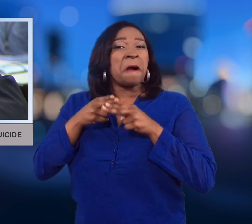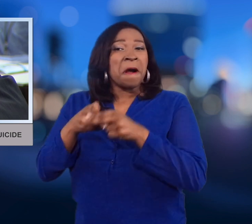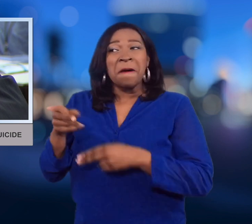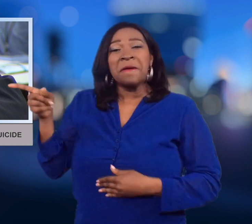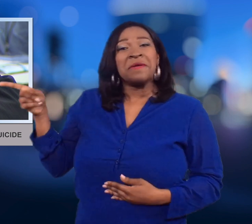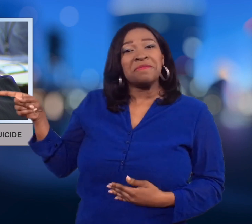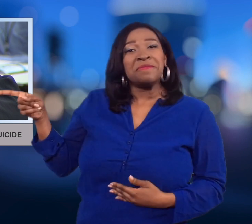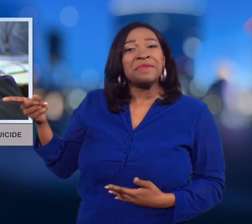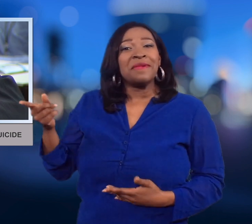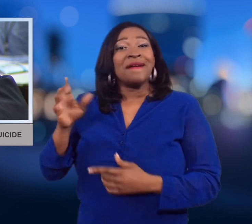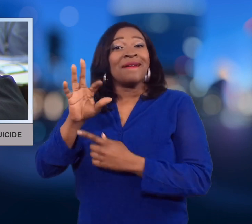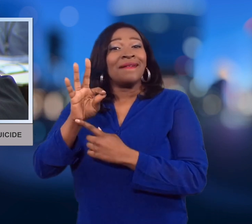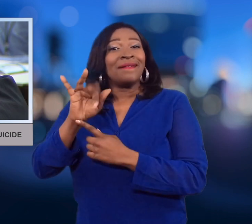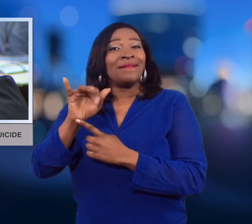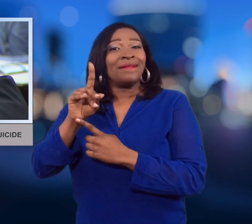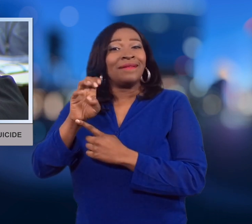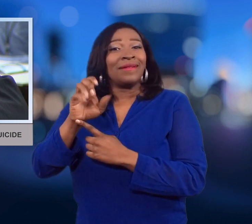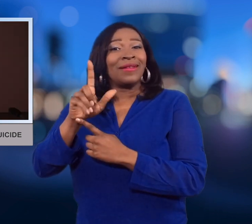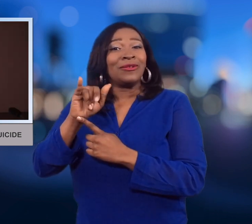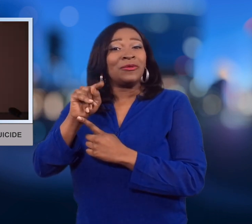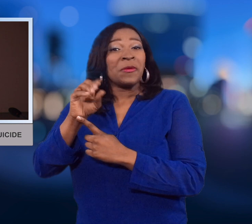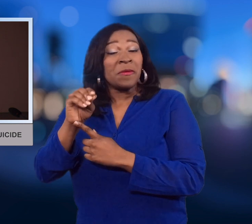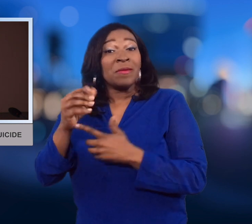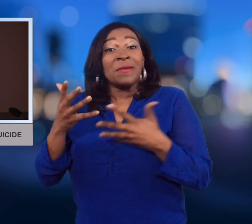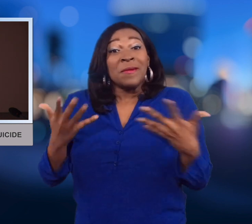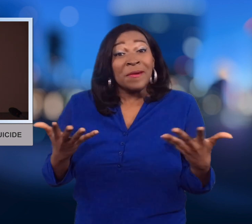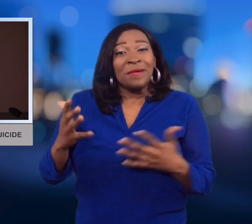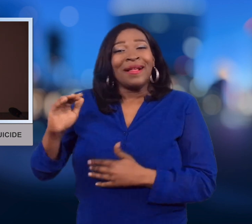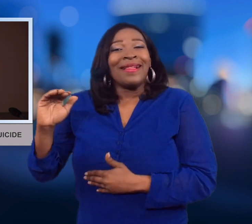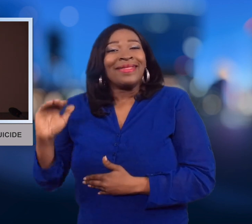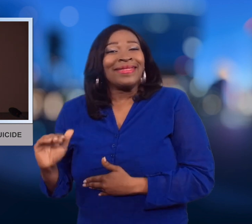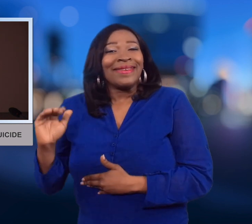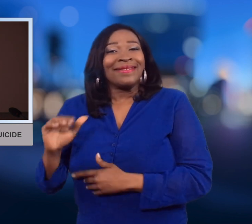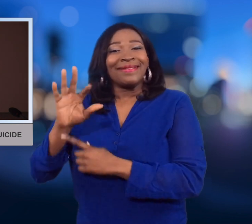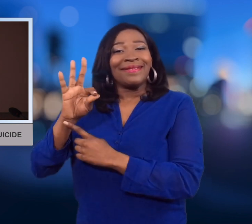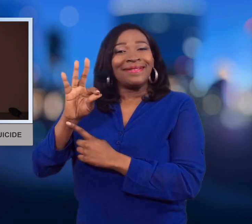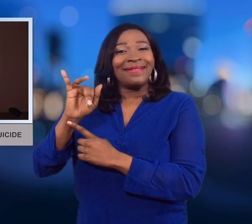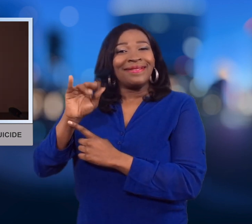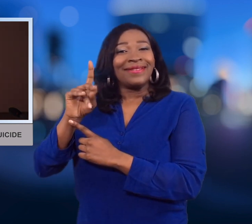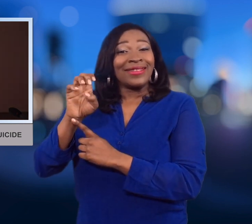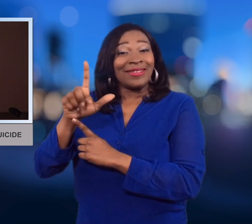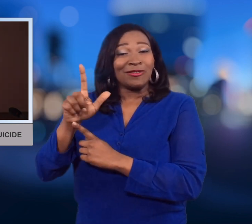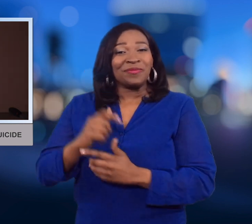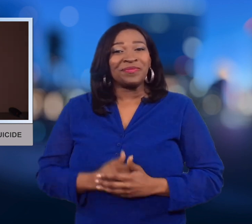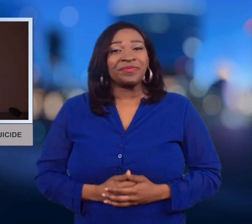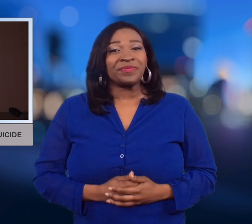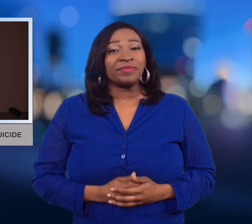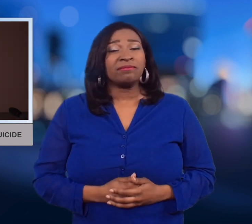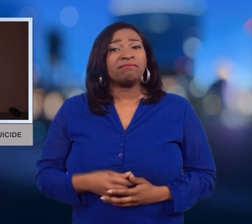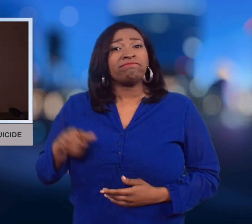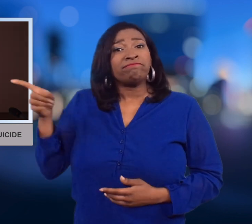He was also known as “Fidelito” or “Little Fidel.”